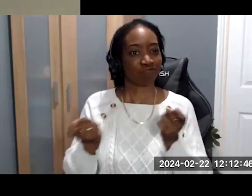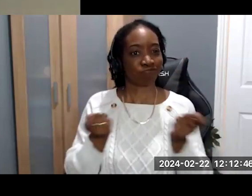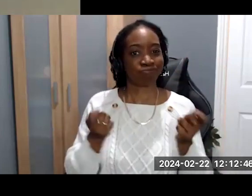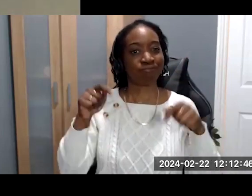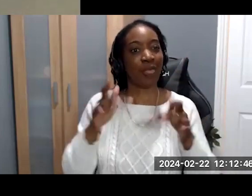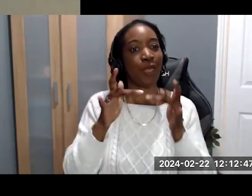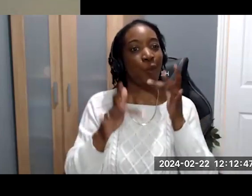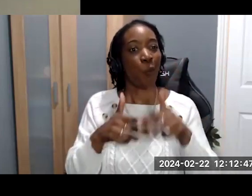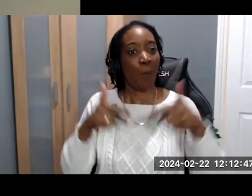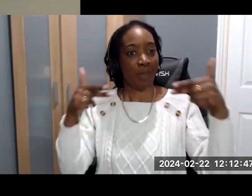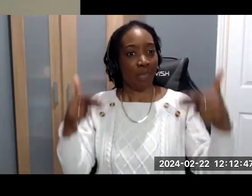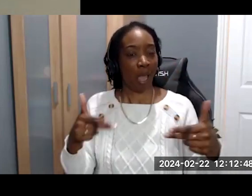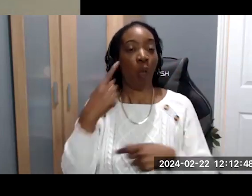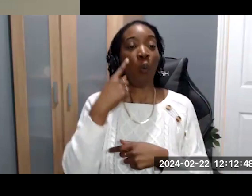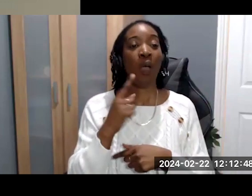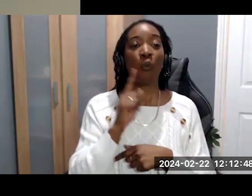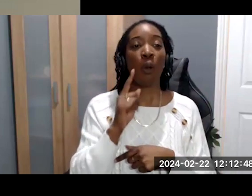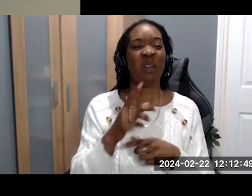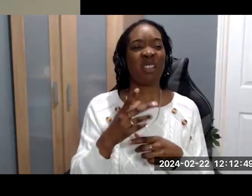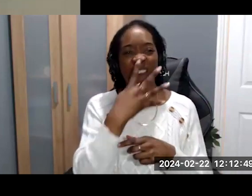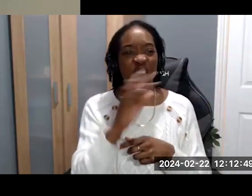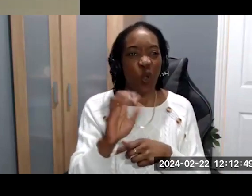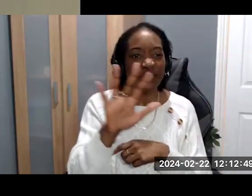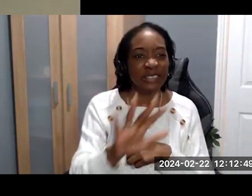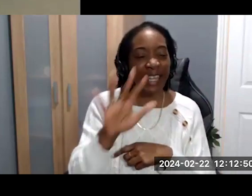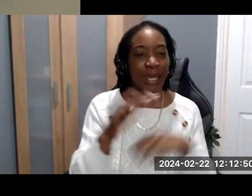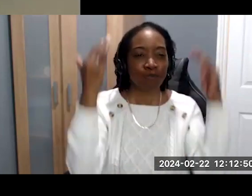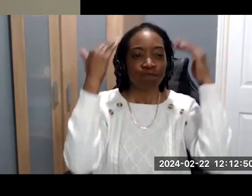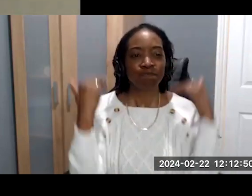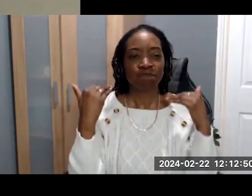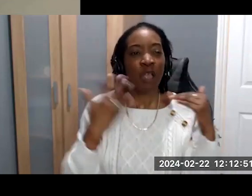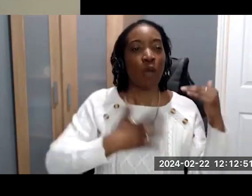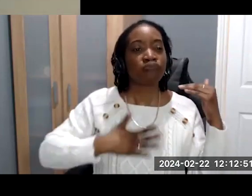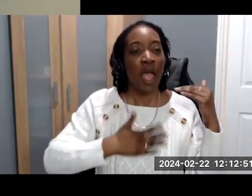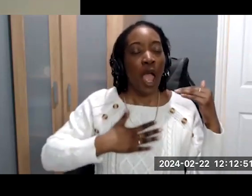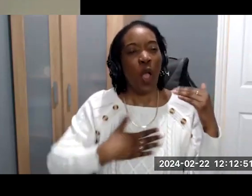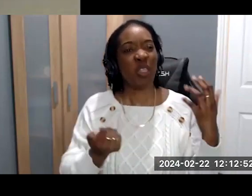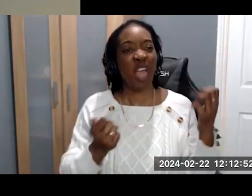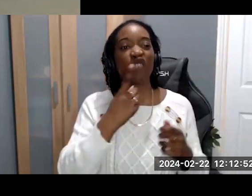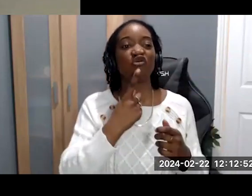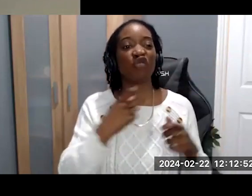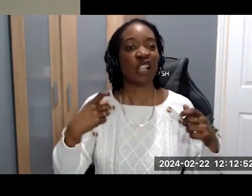white woman in my 40s with midlength coppery brown hair a red jumper and glasses please